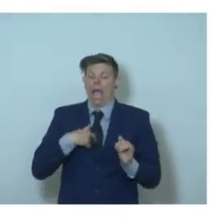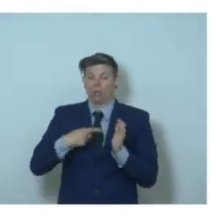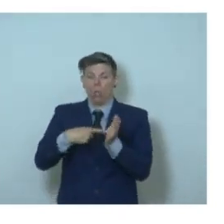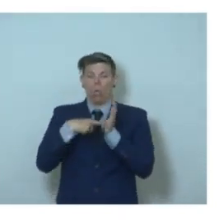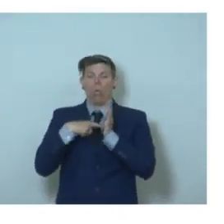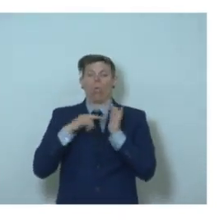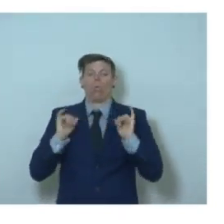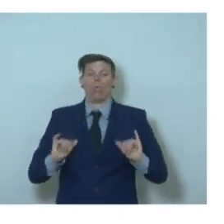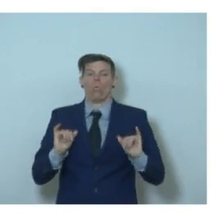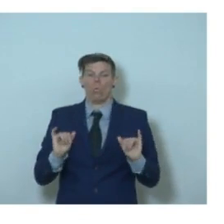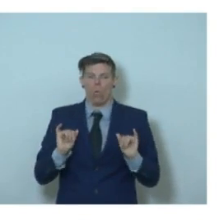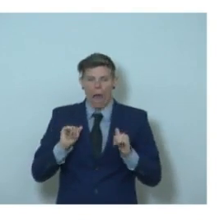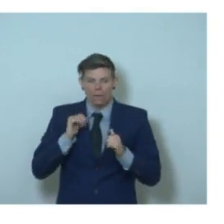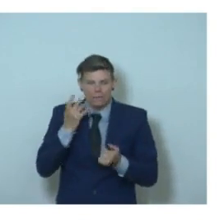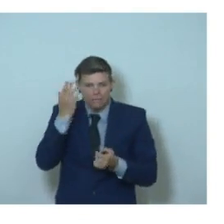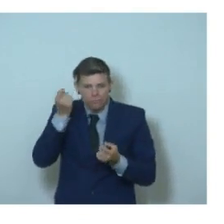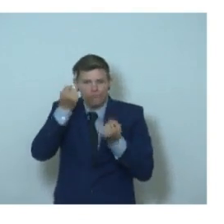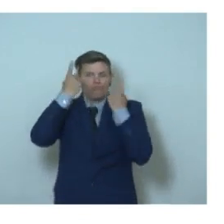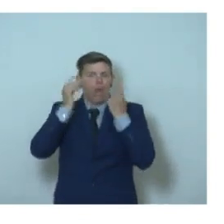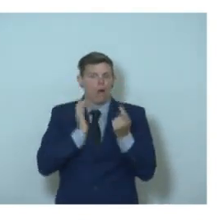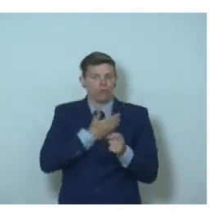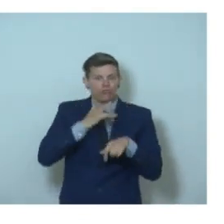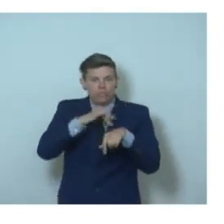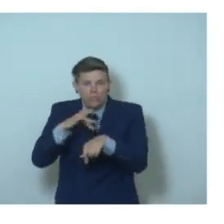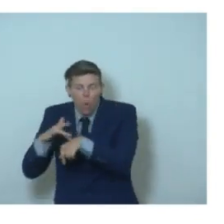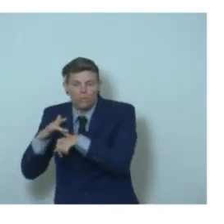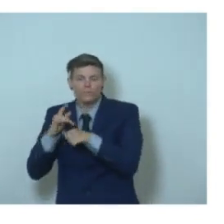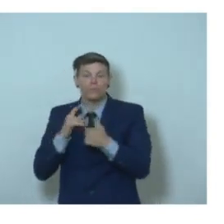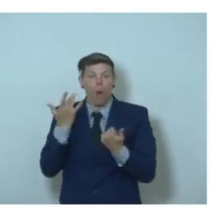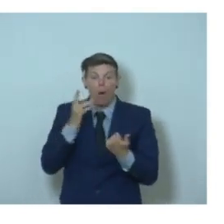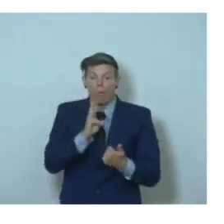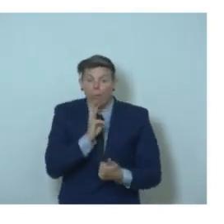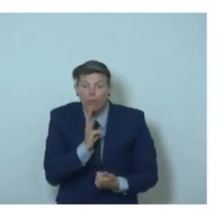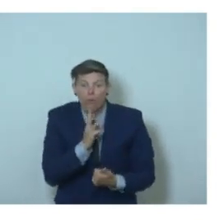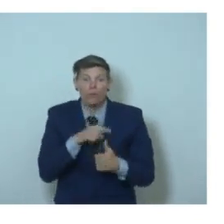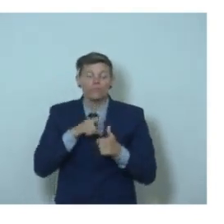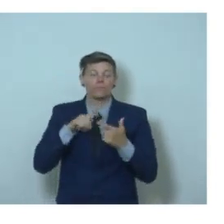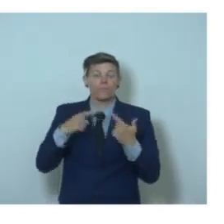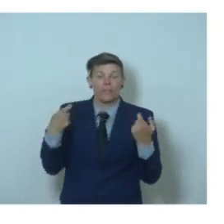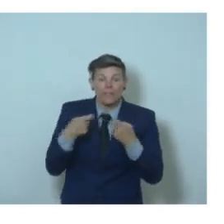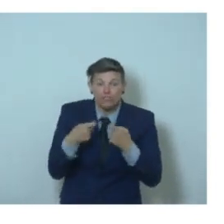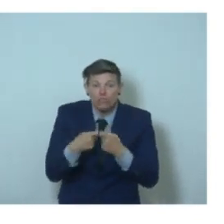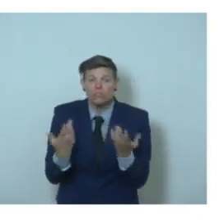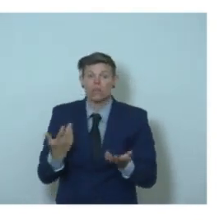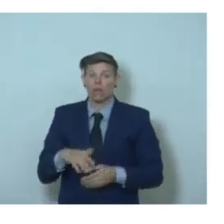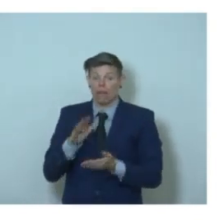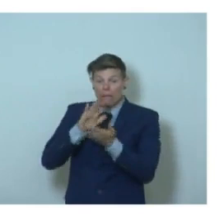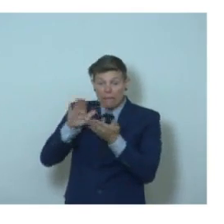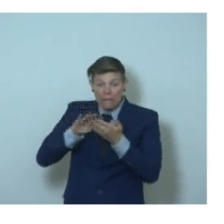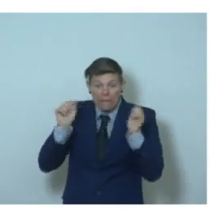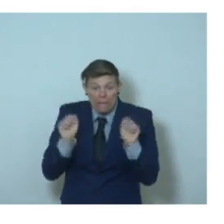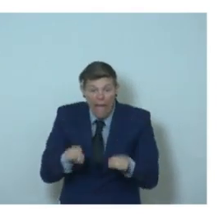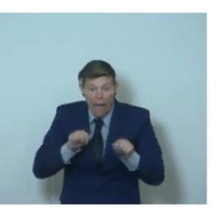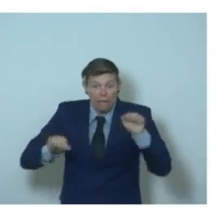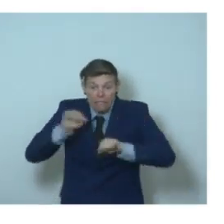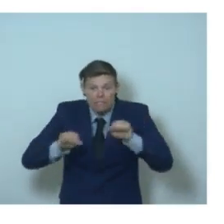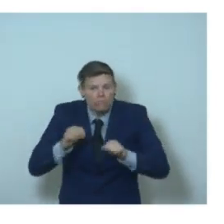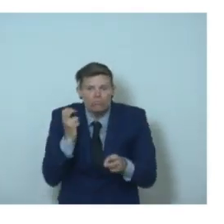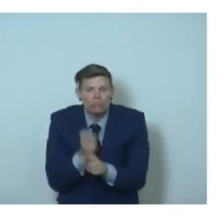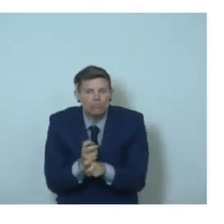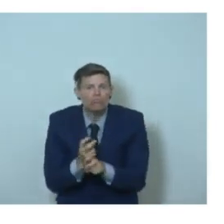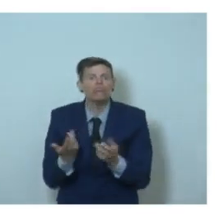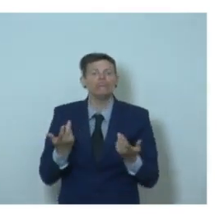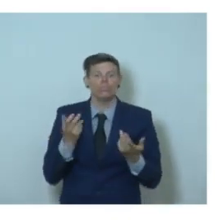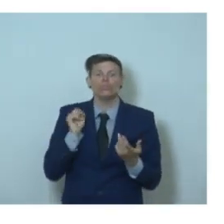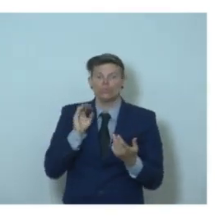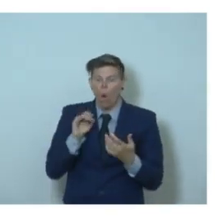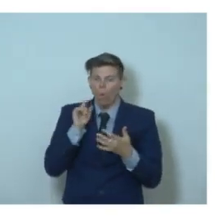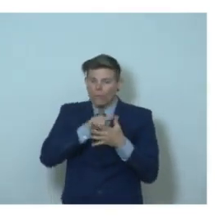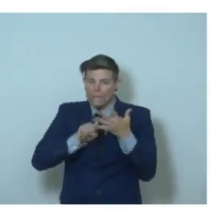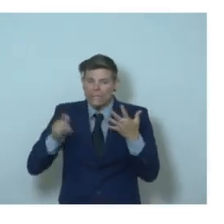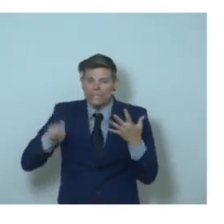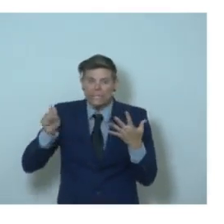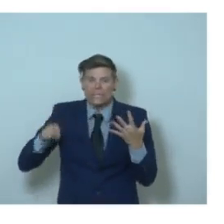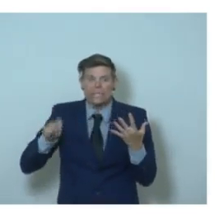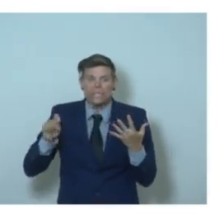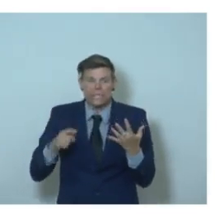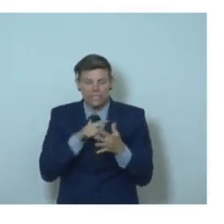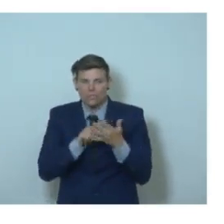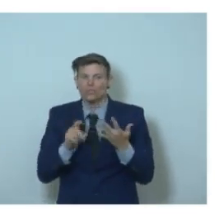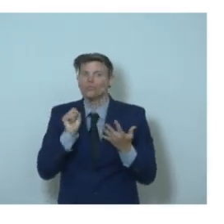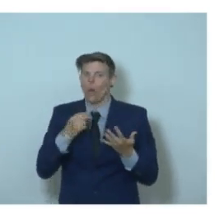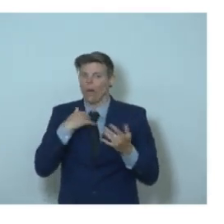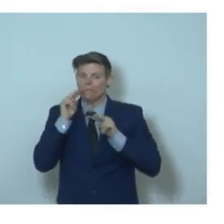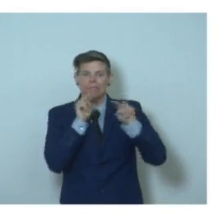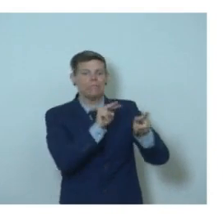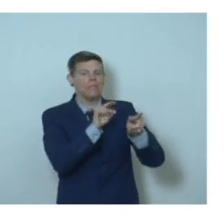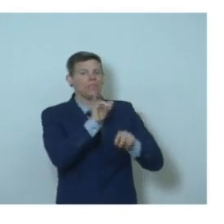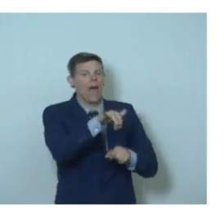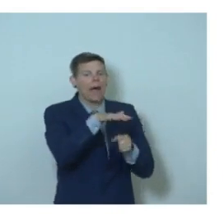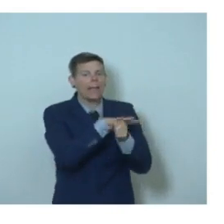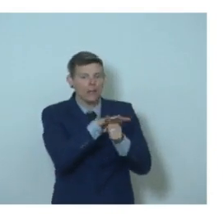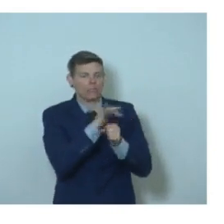AND SO WE TAKE A LOT OF I TO I CERTAINLY TAKE FOR GRANTED THE SINCE I HAVE LIKE RUNNING WATER AND ELECTRICITY AND ACCESS TO CLEANING MATERIALS AND THINGS LIKE THAT, NOT EVERYONE IN NEW